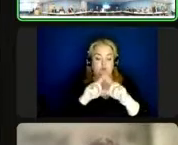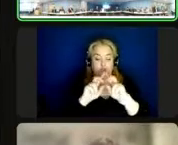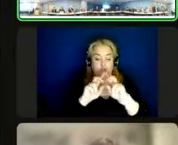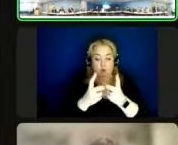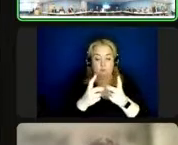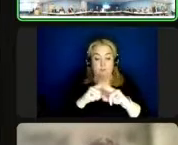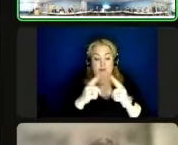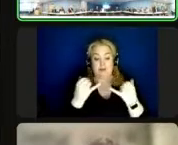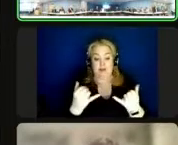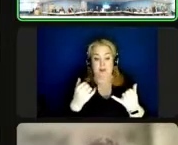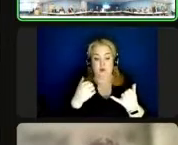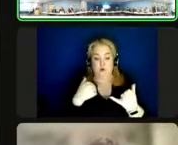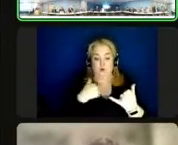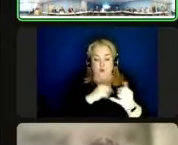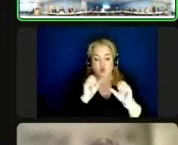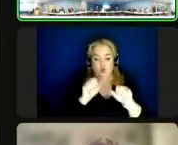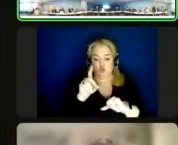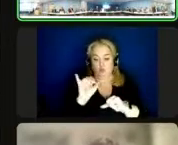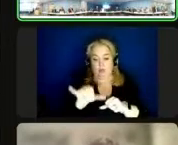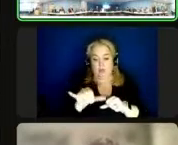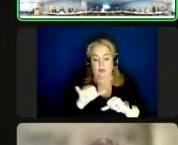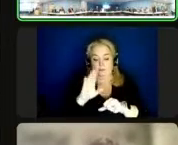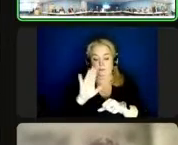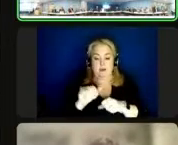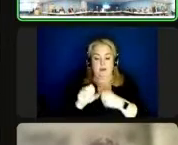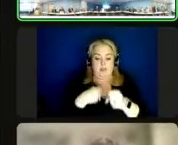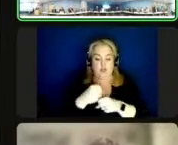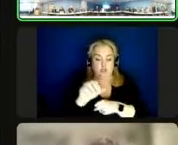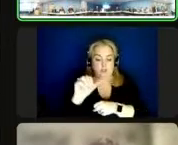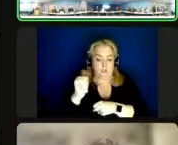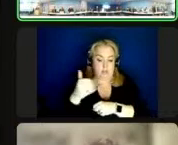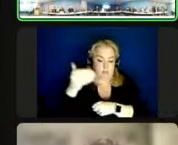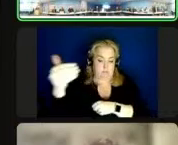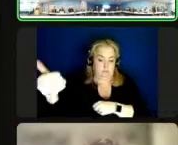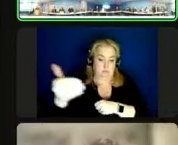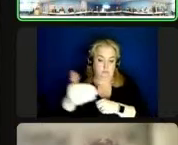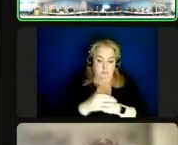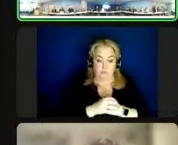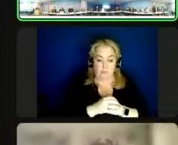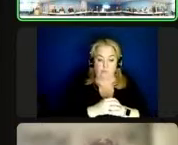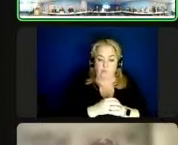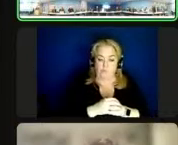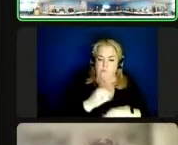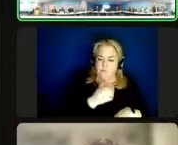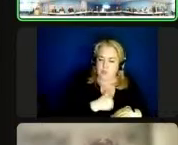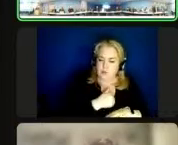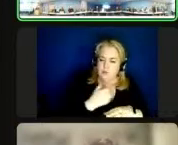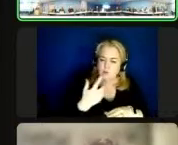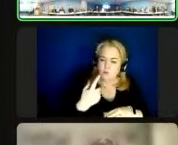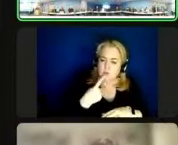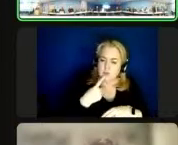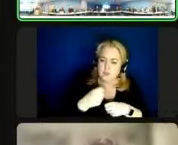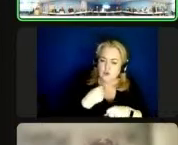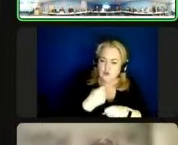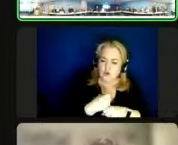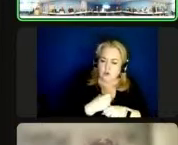THE VIRUS YOU TALKED ABOUT FIVE VIRUS VISUALS AND SO ON FOR